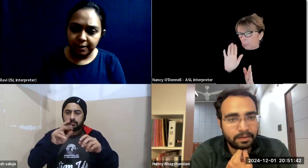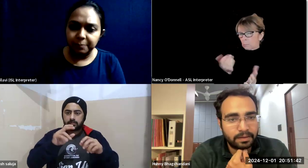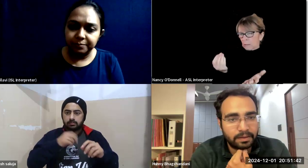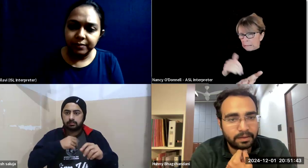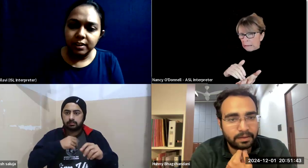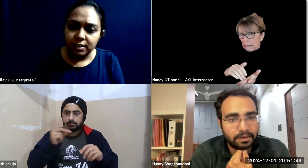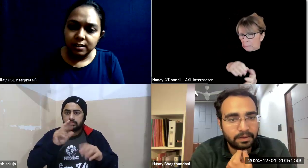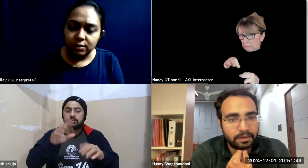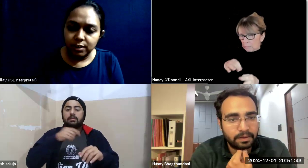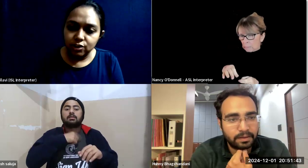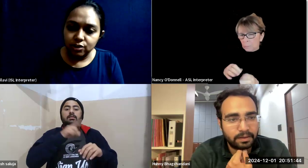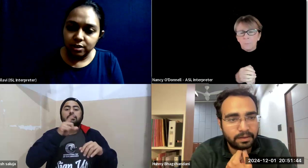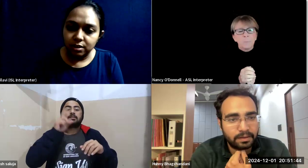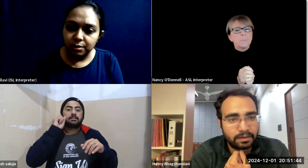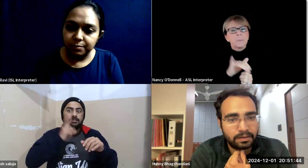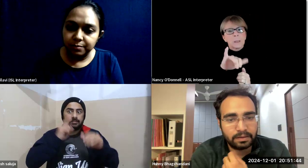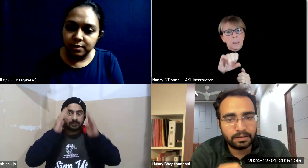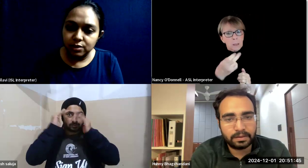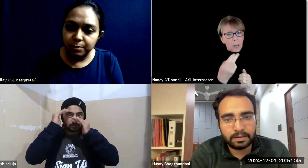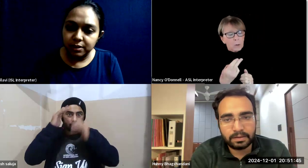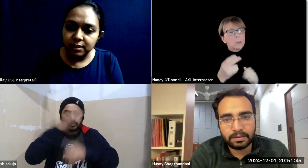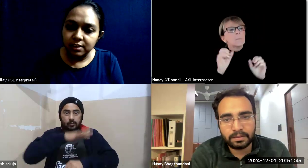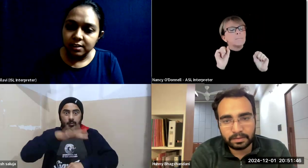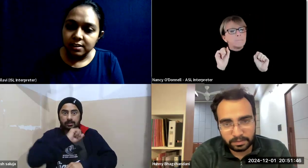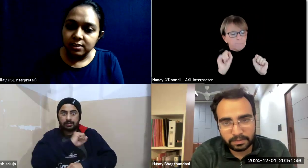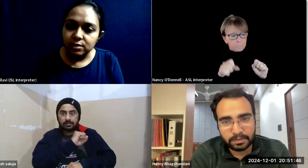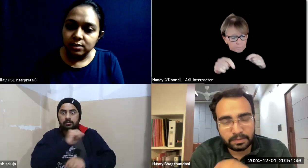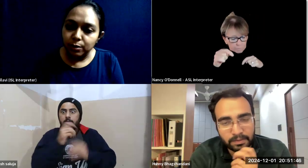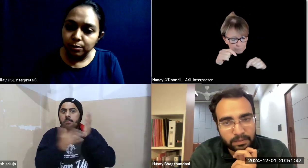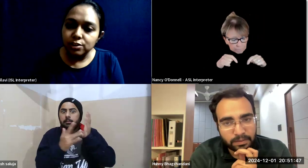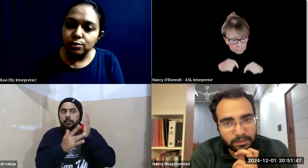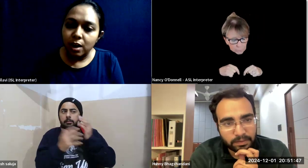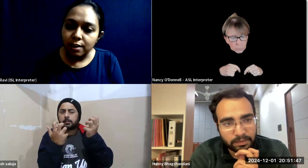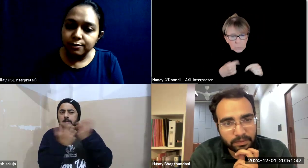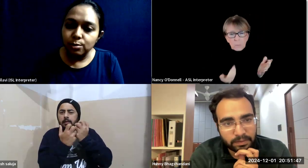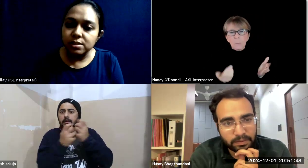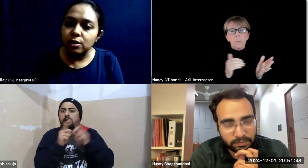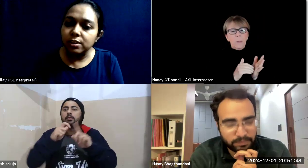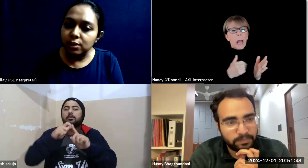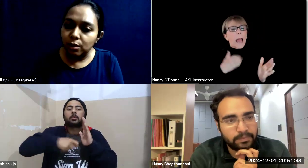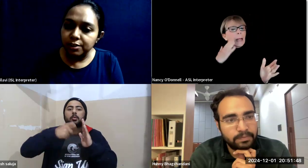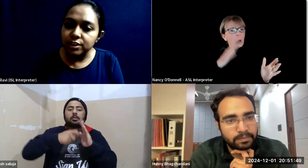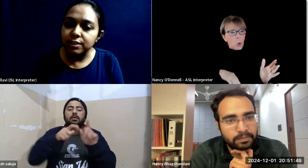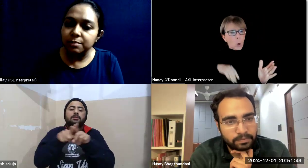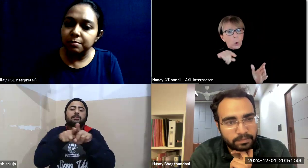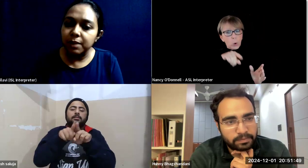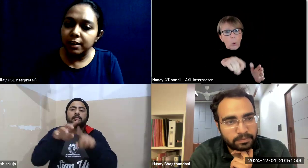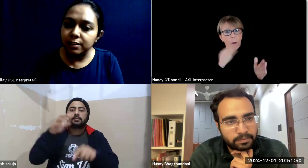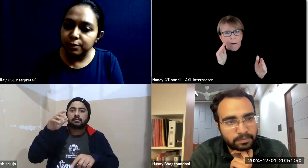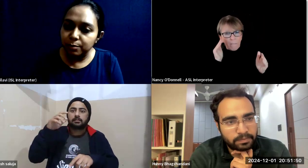[Interpreter speaking for Yash] Yeah. So Yash is repeating. So I know that you are focusing on technology